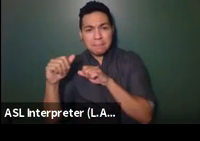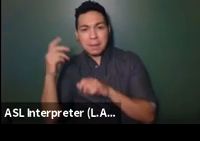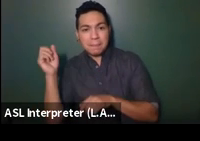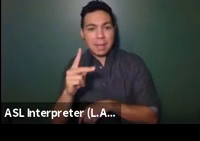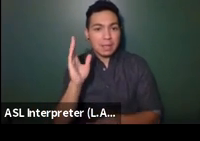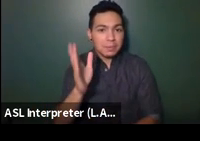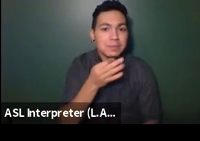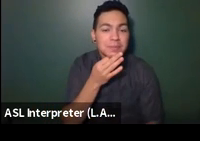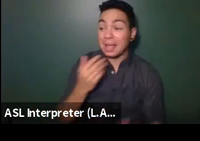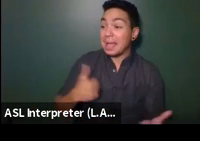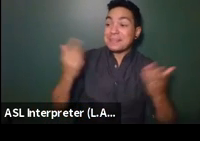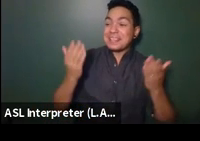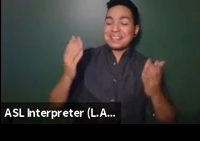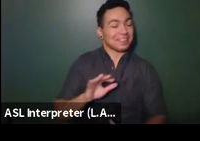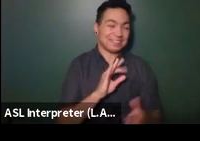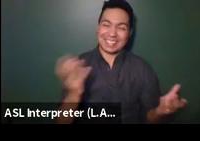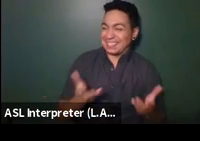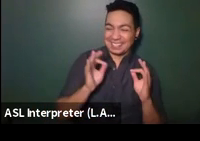ESD 189 - Amy Colburn: And and oh ESD 189 - Amy Colburn: You're back. So Christine. You want to say hi.